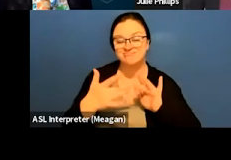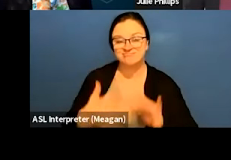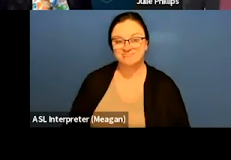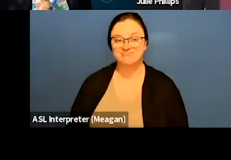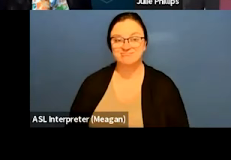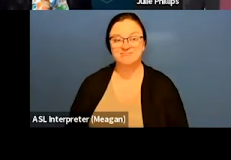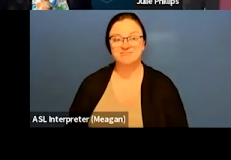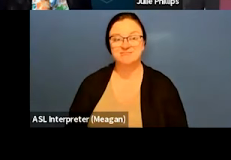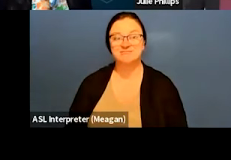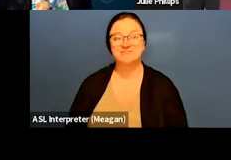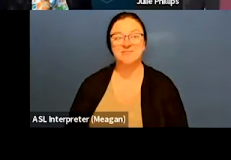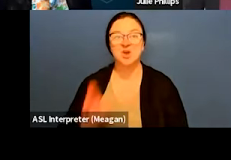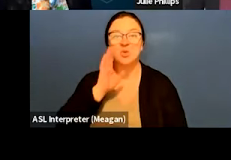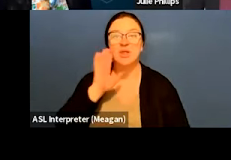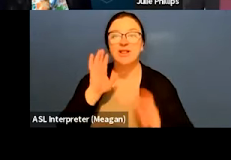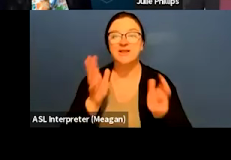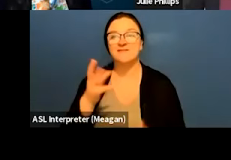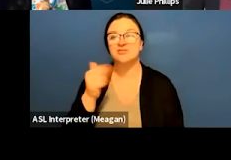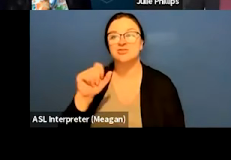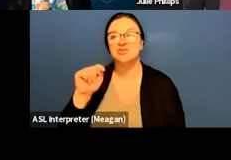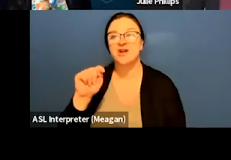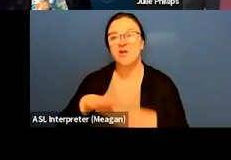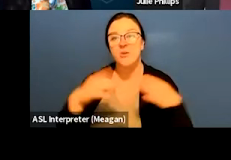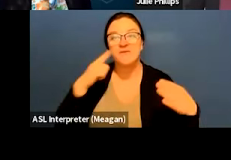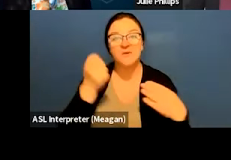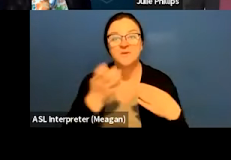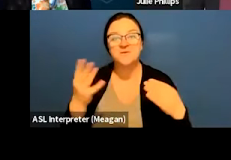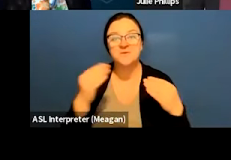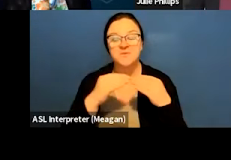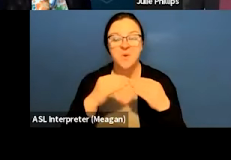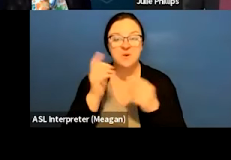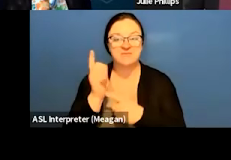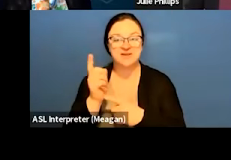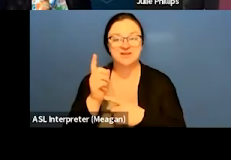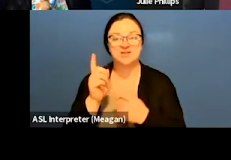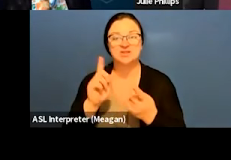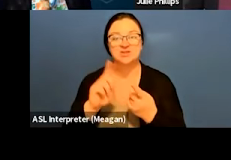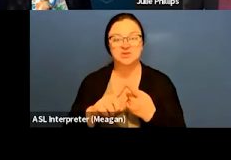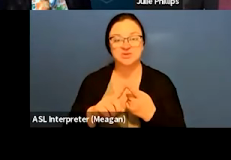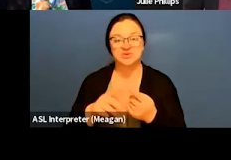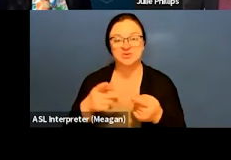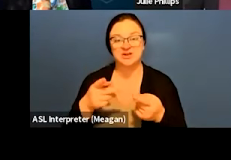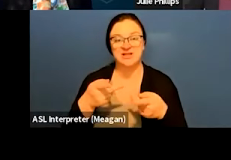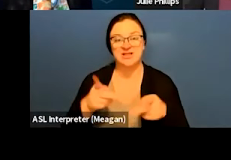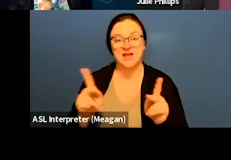And we'll just leave the chat open for a couple more minutes to give folks a chance to download